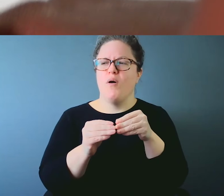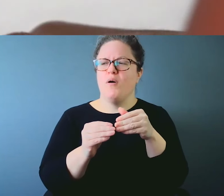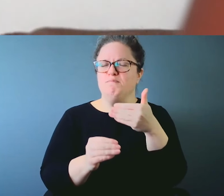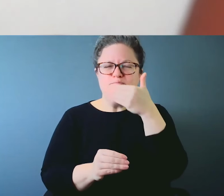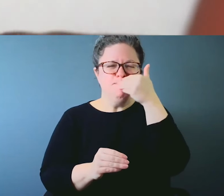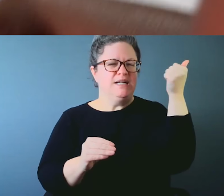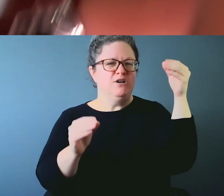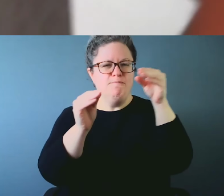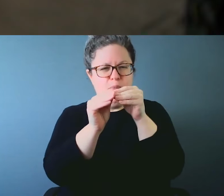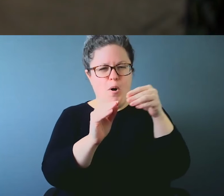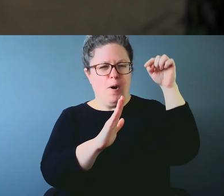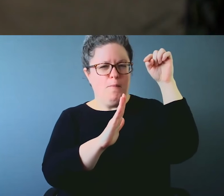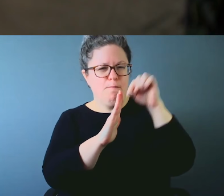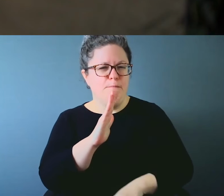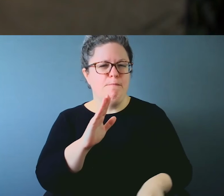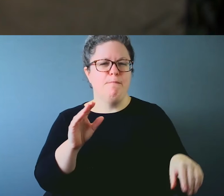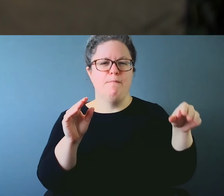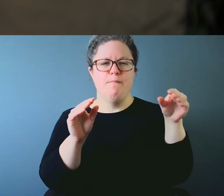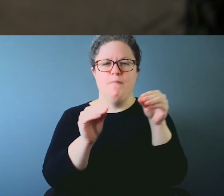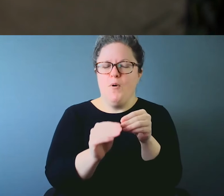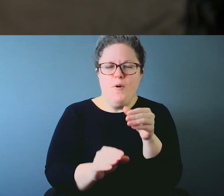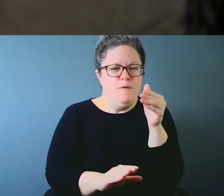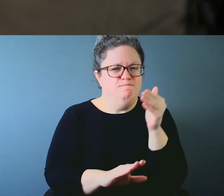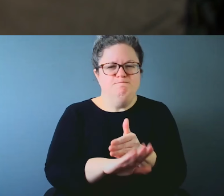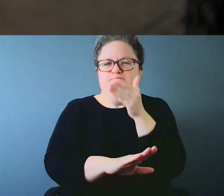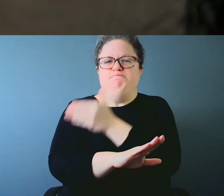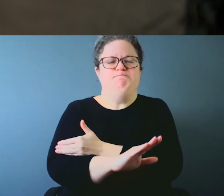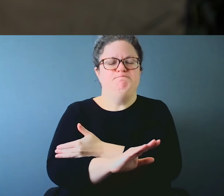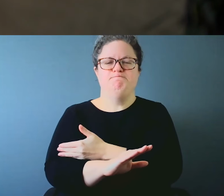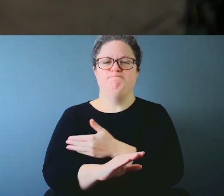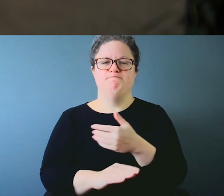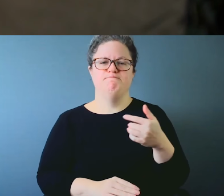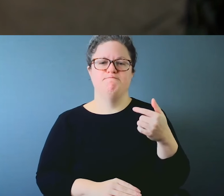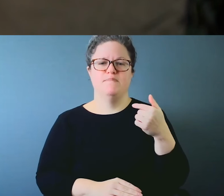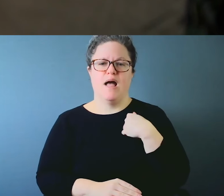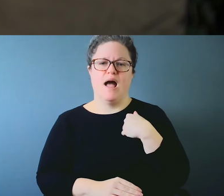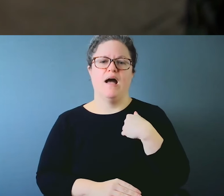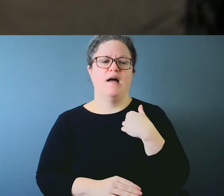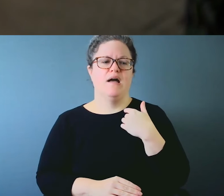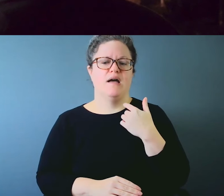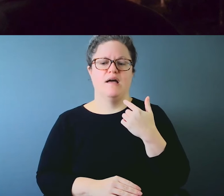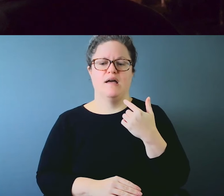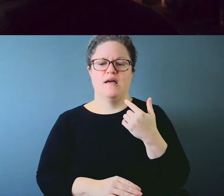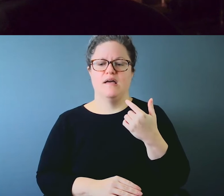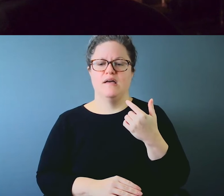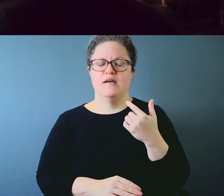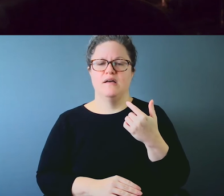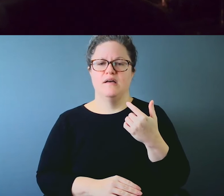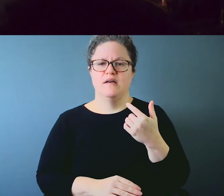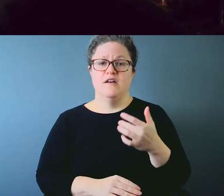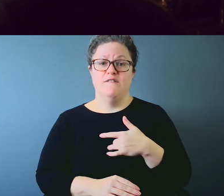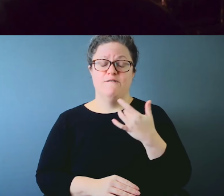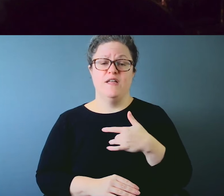fuller, deeper, richer. And I credit the fact that we gave ourselves the duty